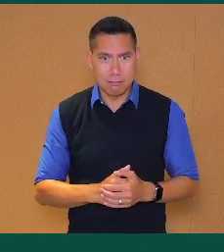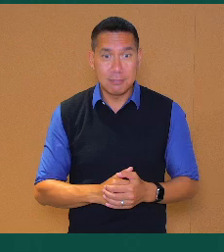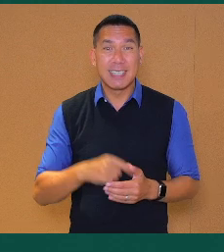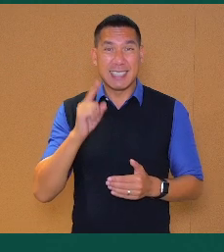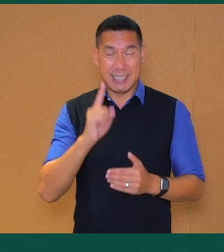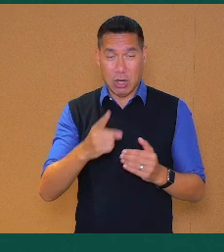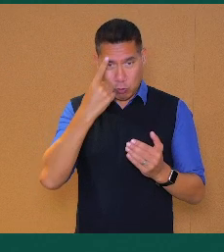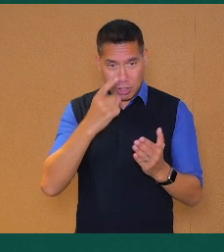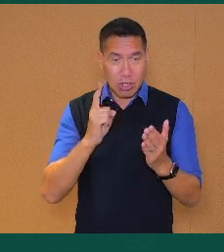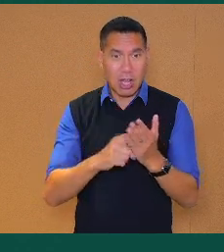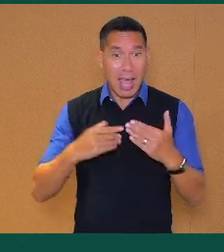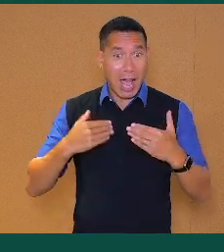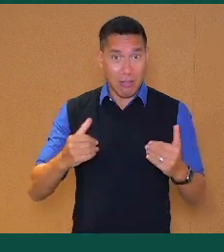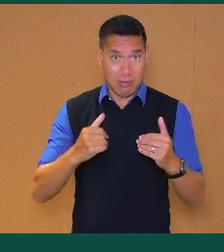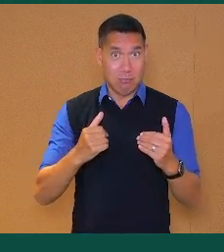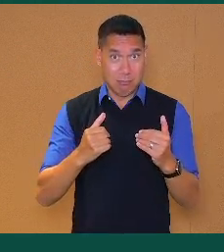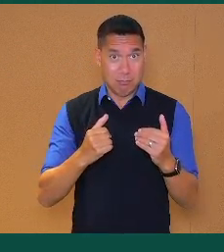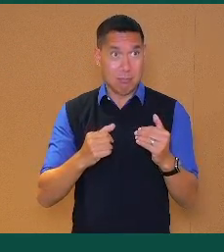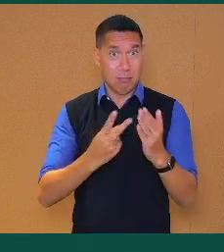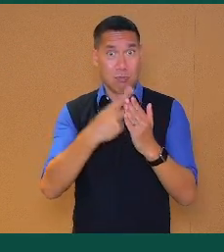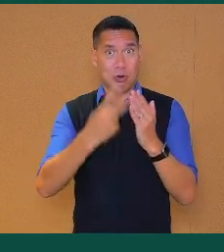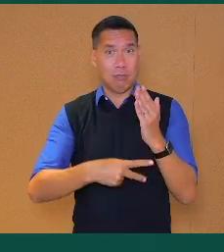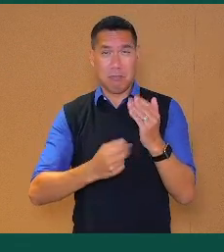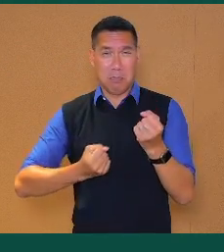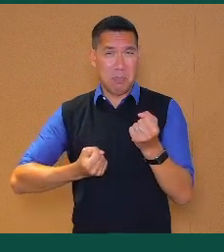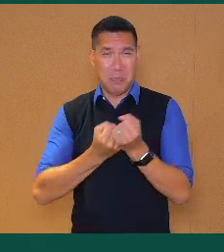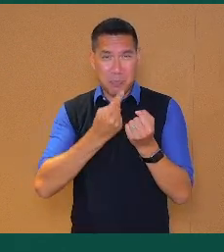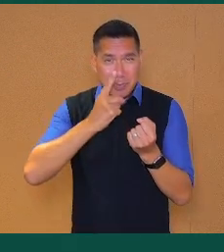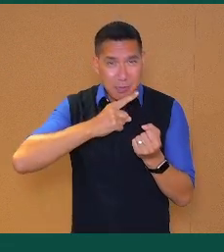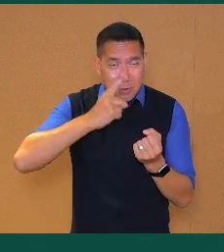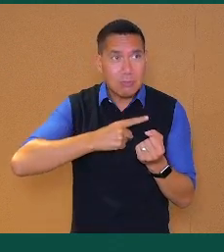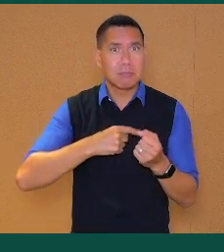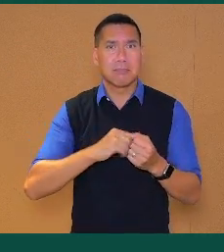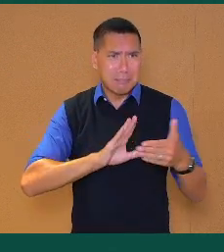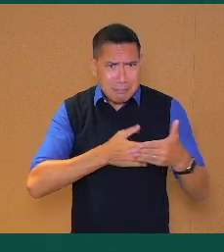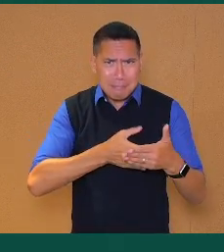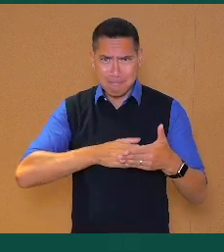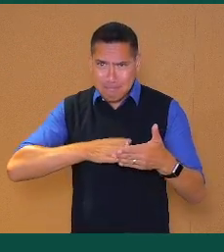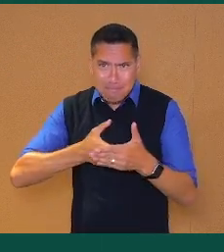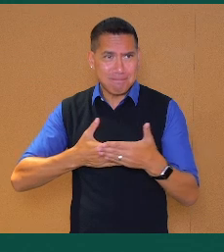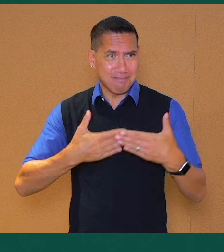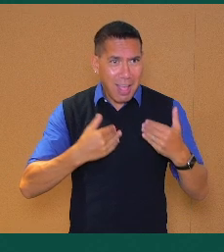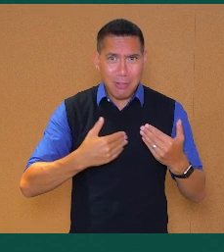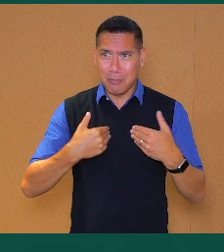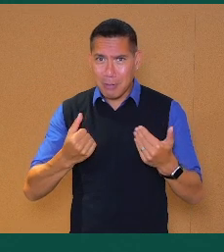program that works to support people facing barriers to health and well-being, including people with